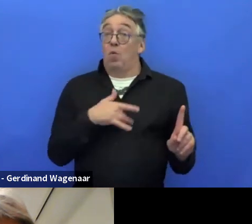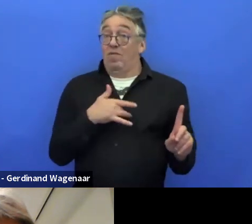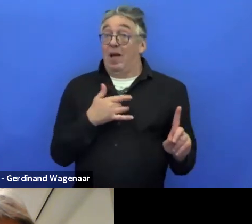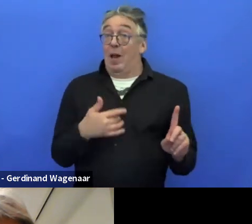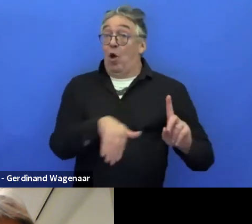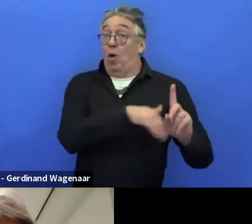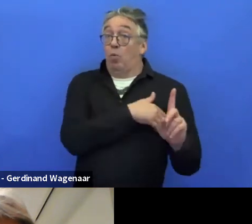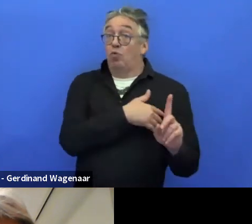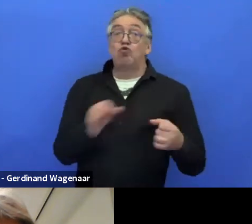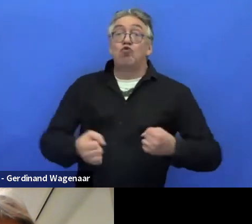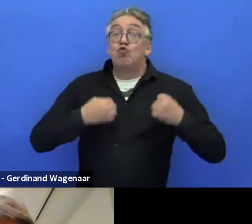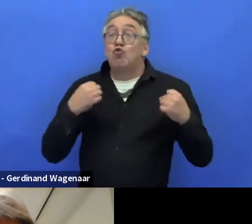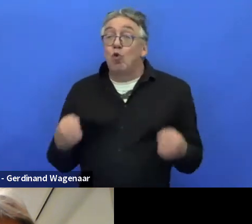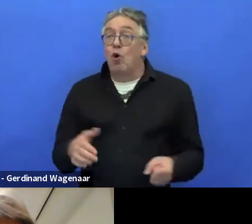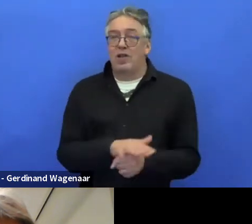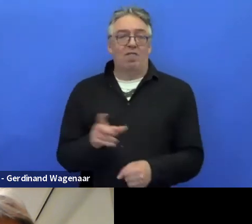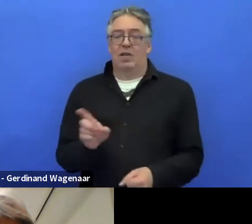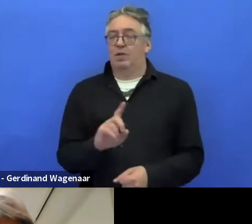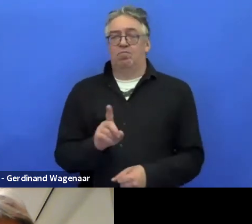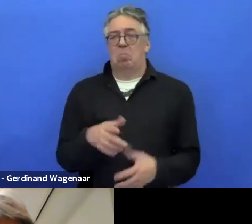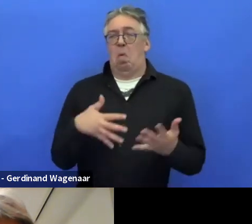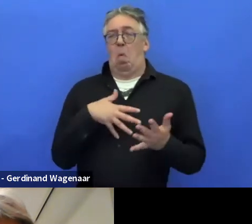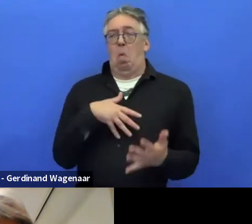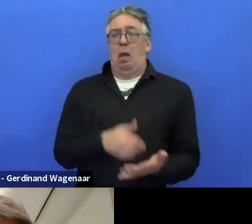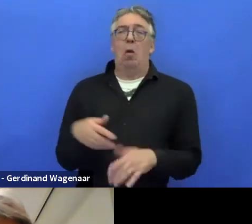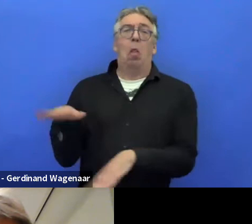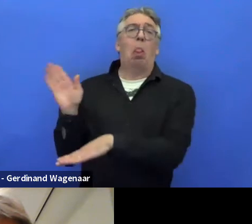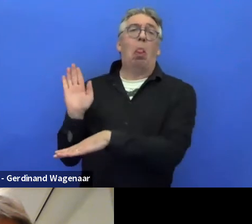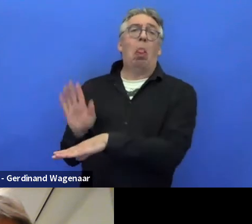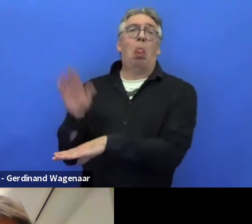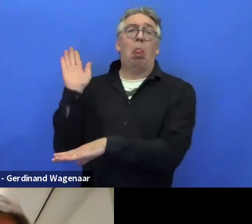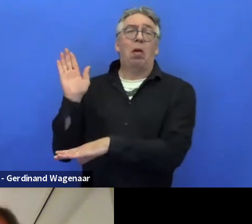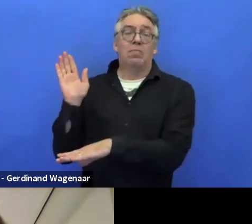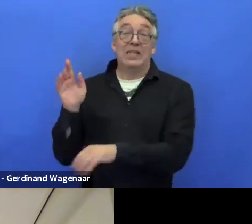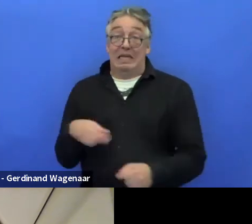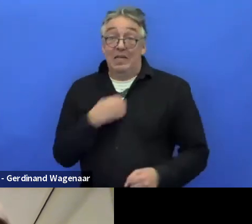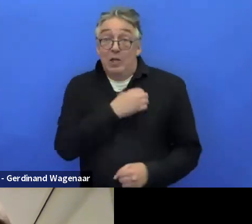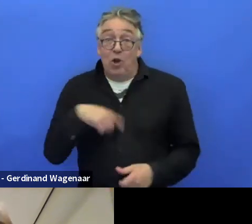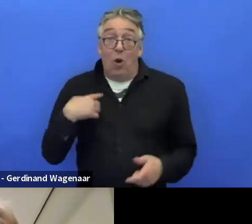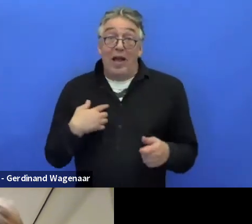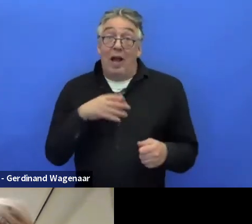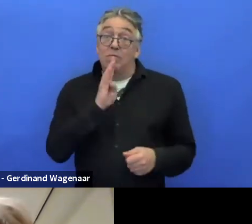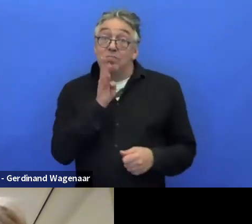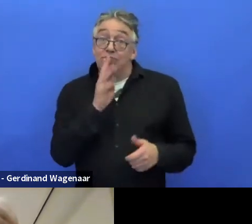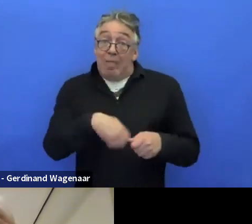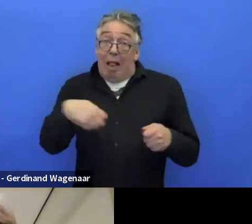I want to thank you and apologize if I took too much time. You didn't take too much time.